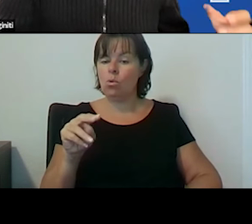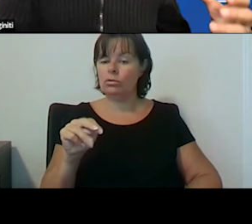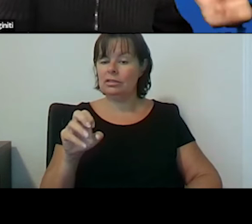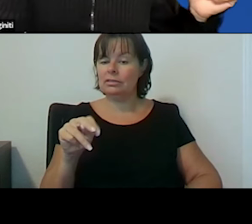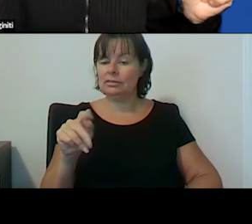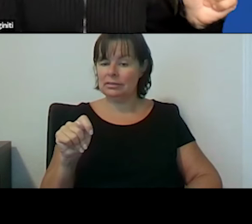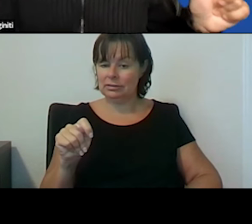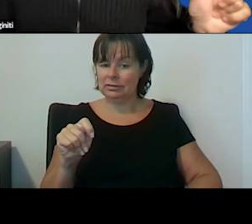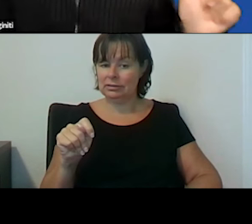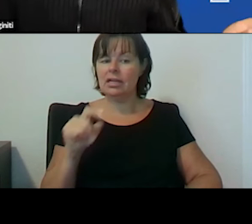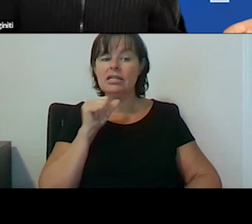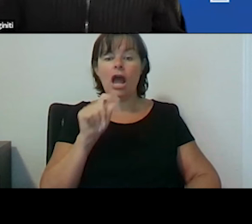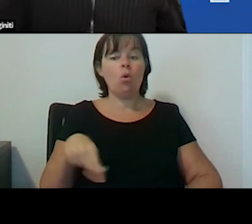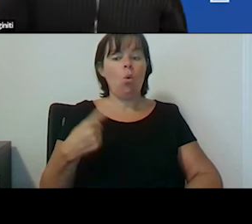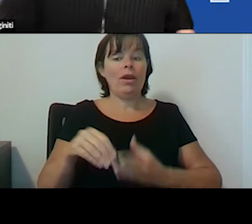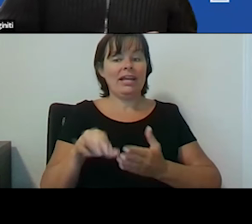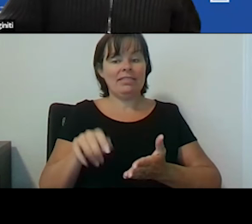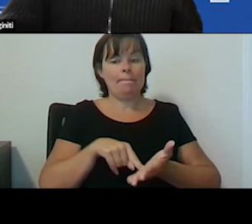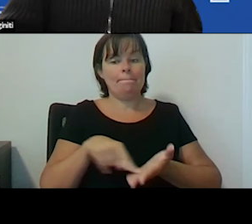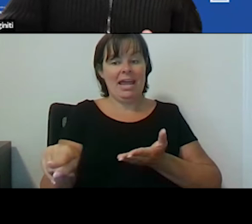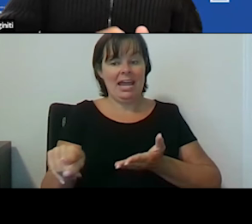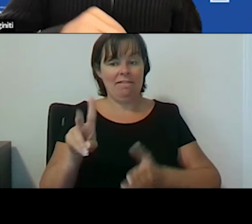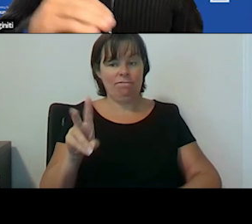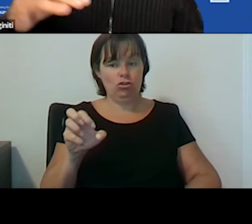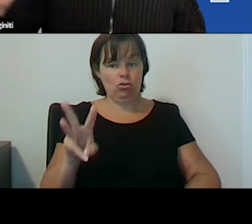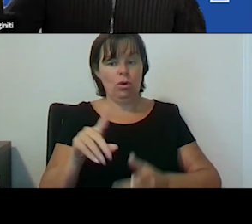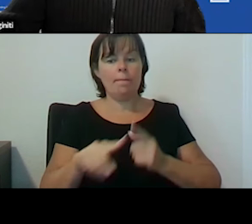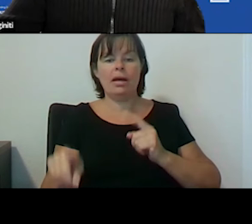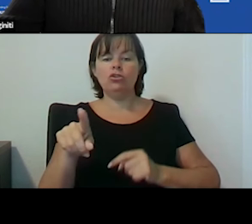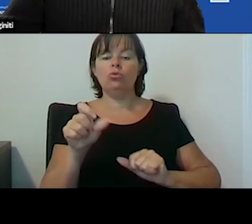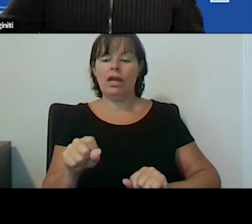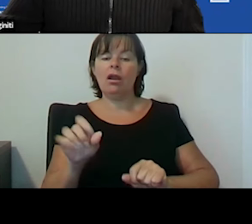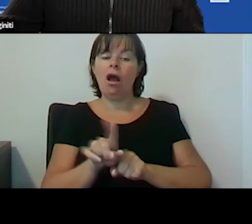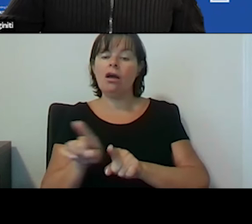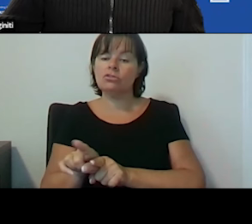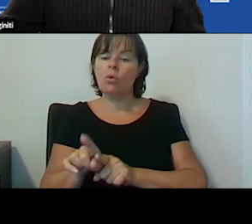when you're when you're building the component but you can also label it in the documentation section